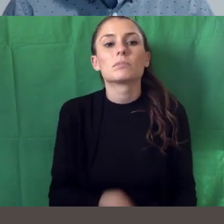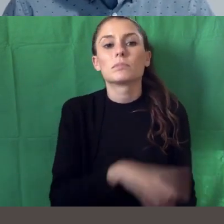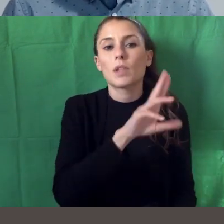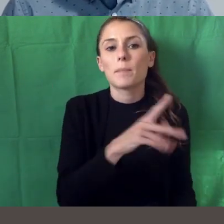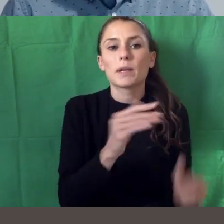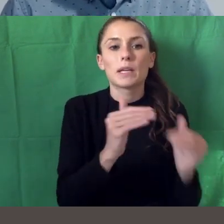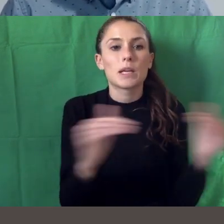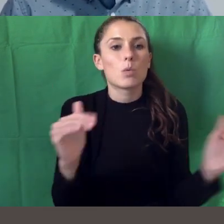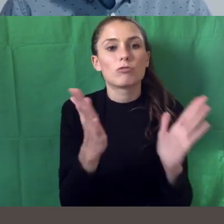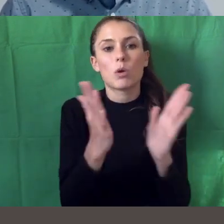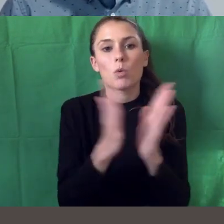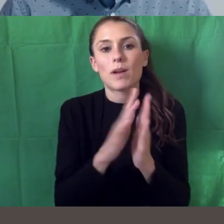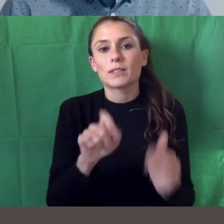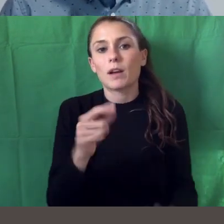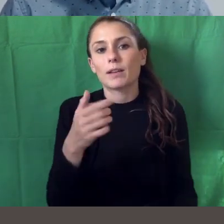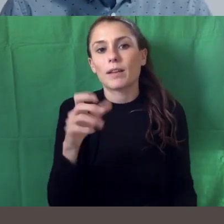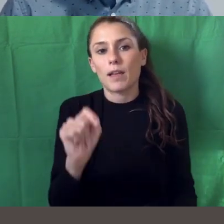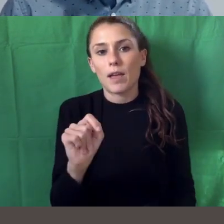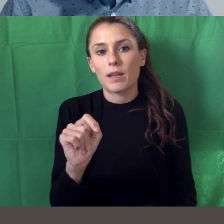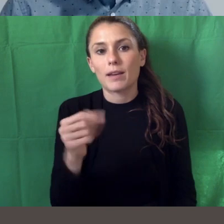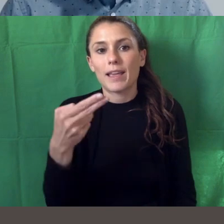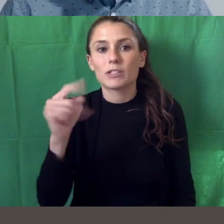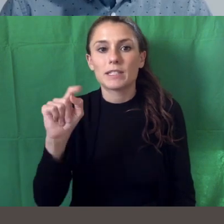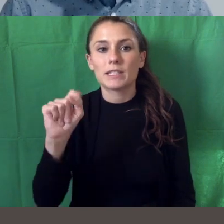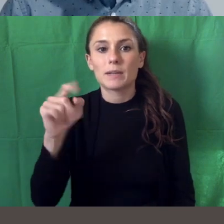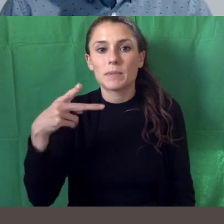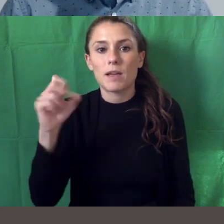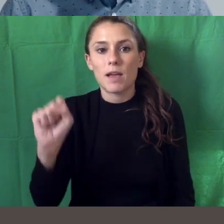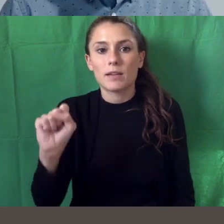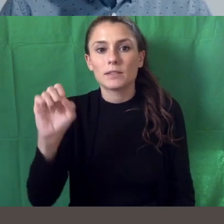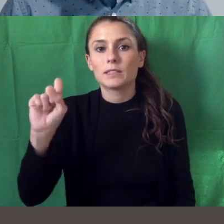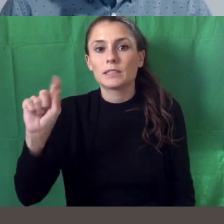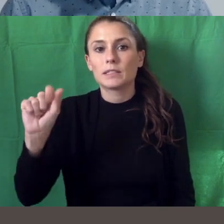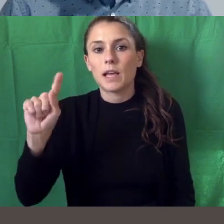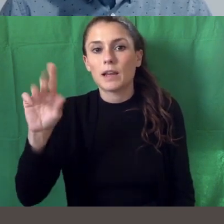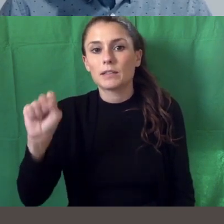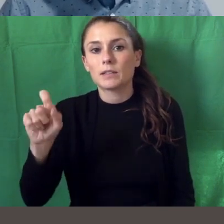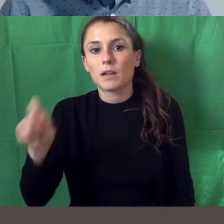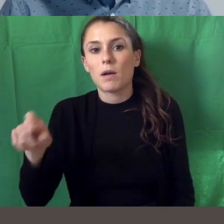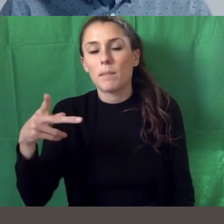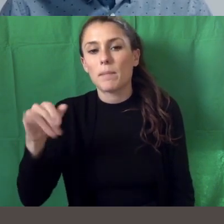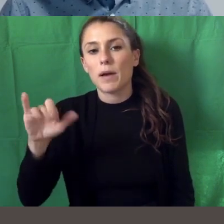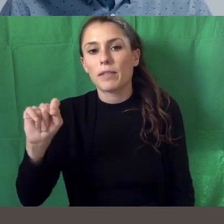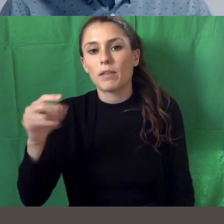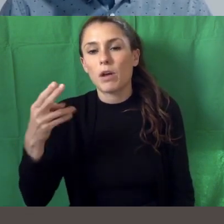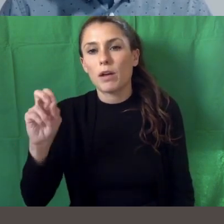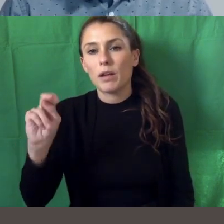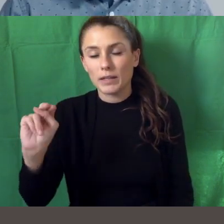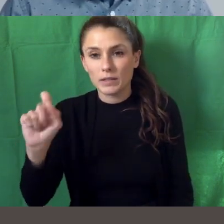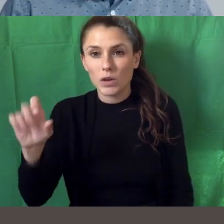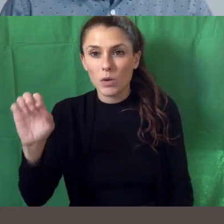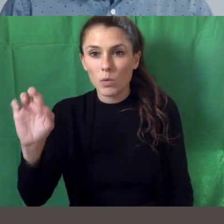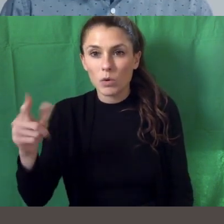up equals requests.get https status.python.org.